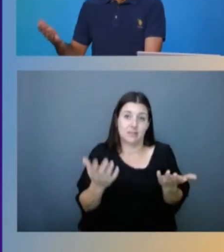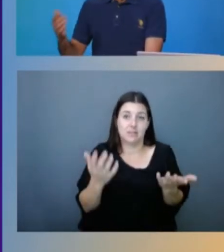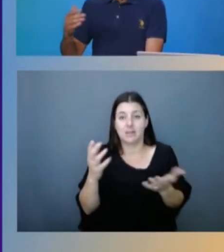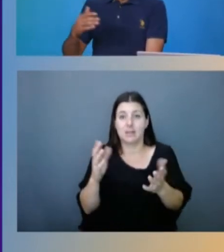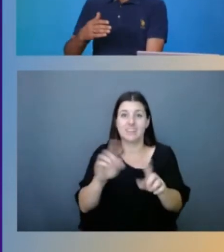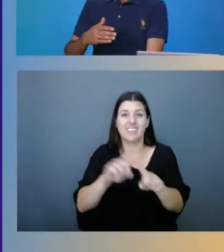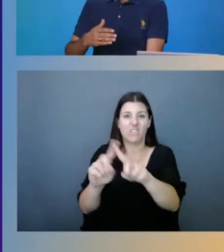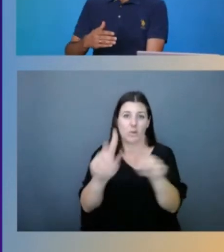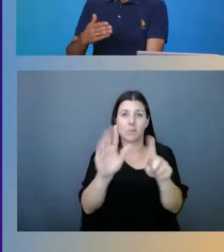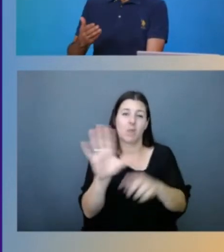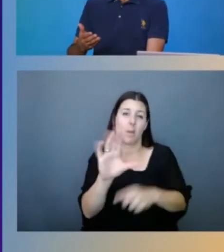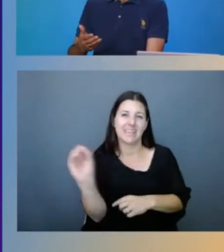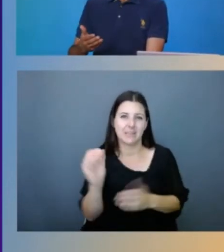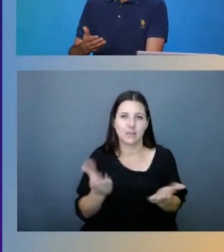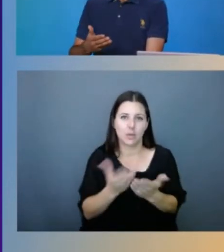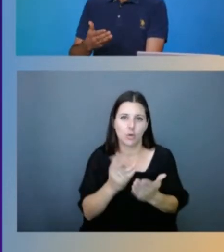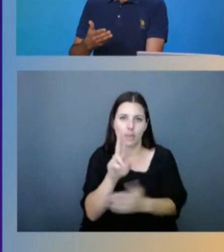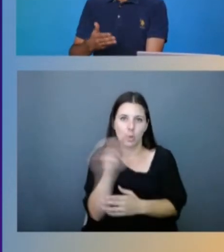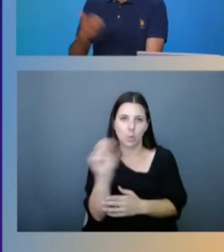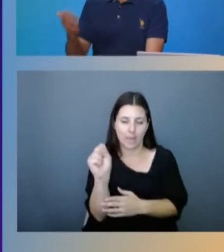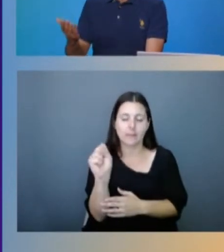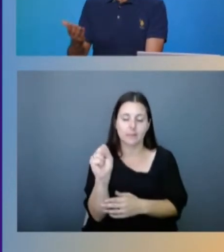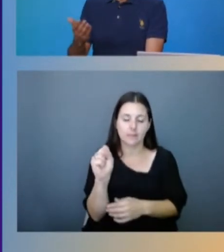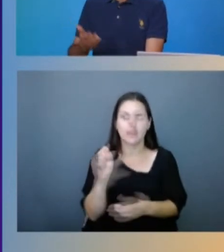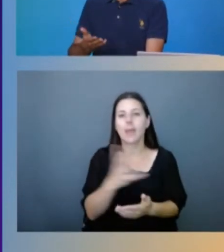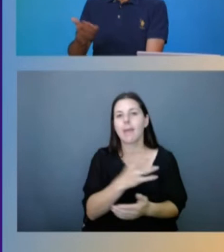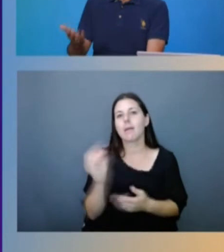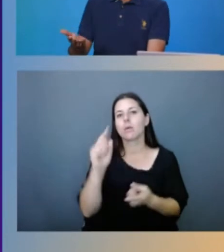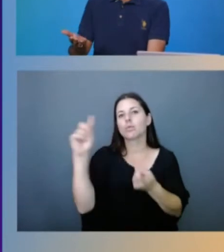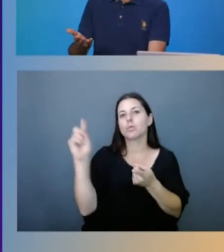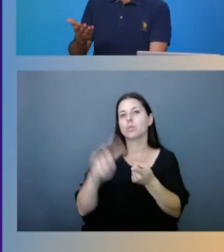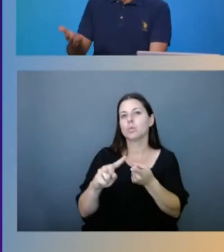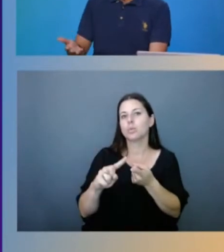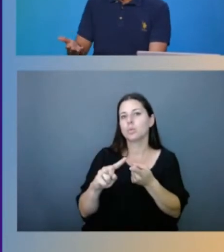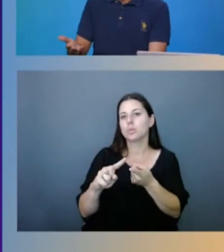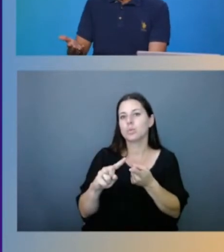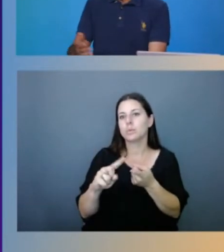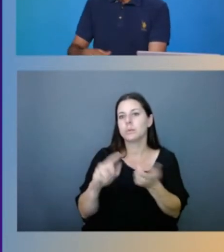And it also reduces, if it is an APAC or Europe region,